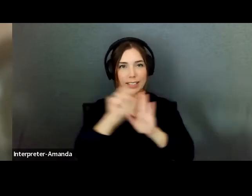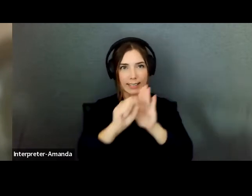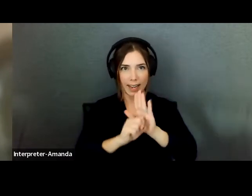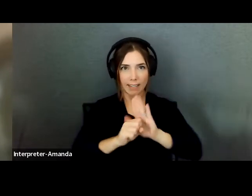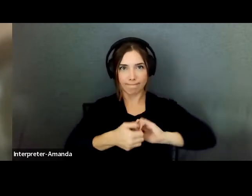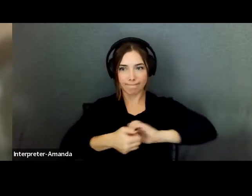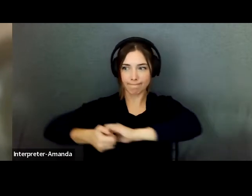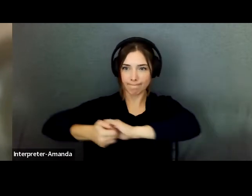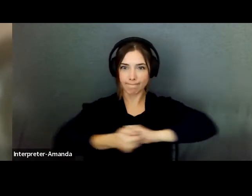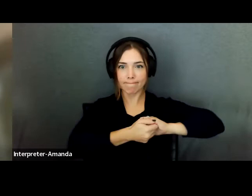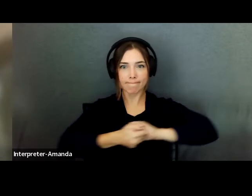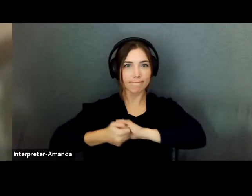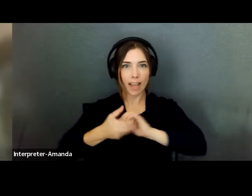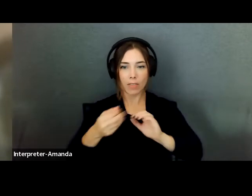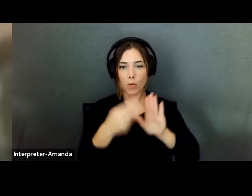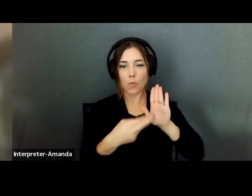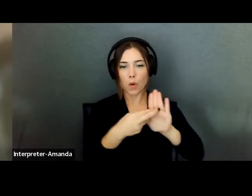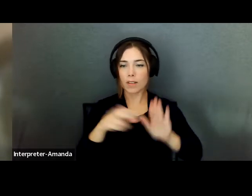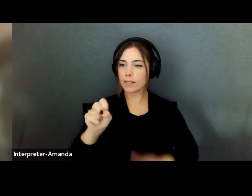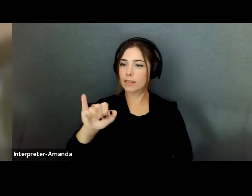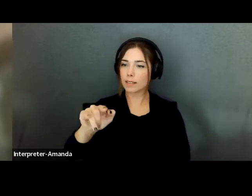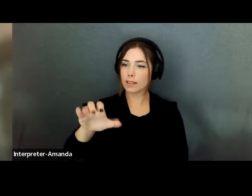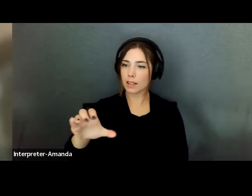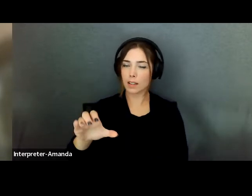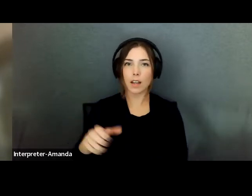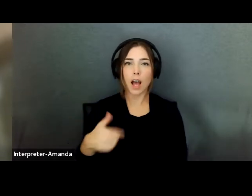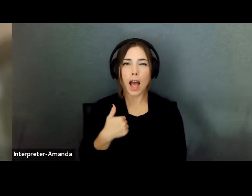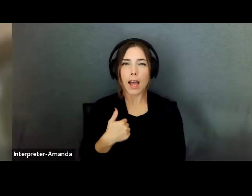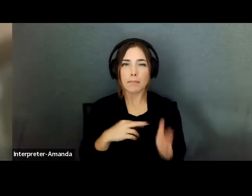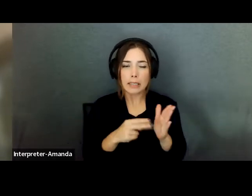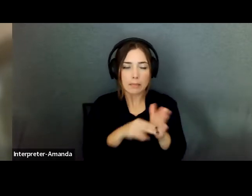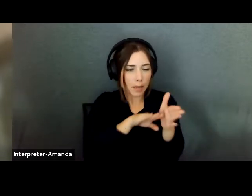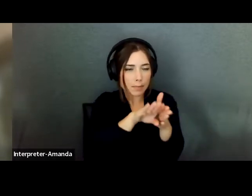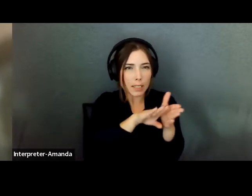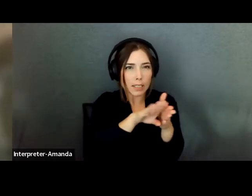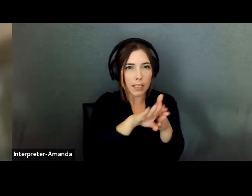So what I'm talking about building and bridging partnerships and collaborations, the importance